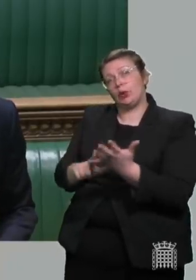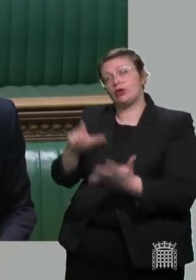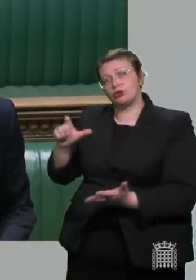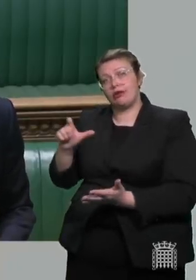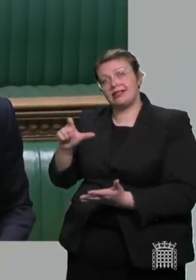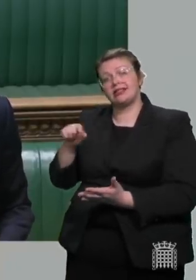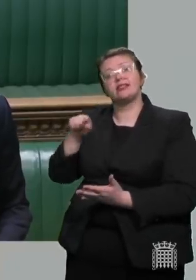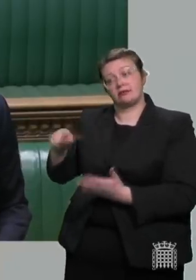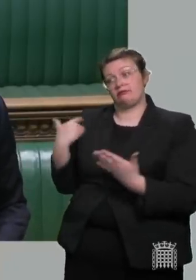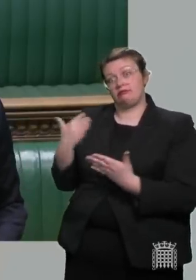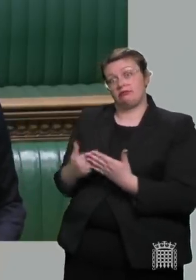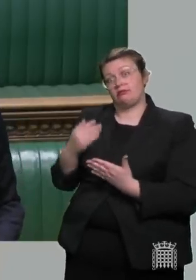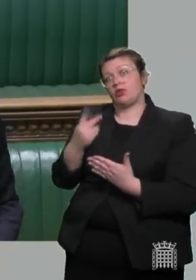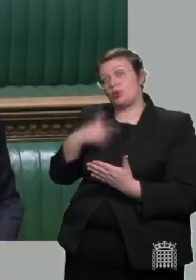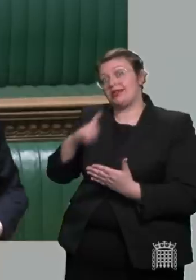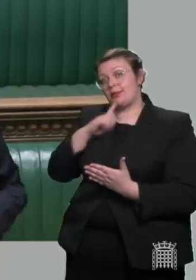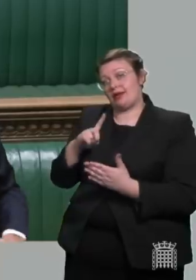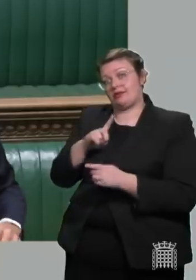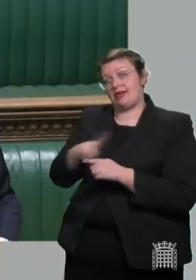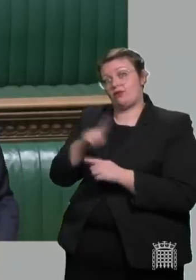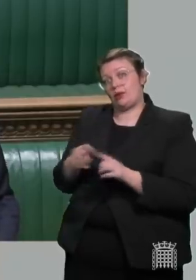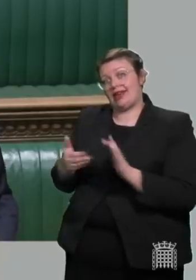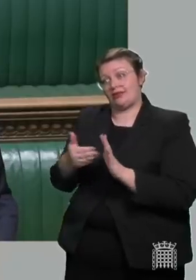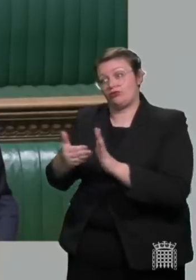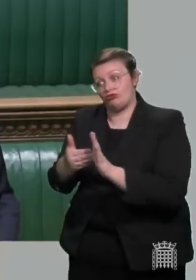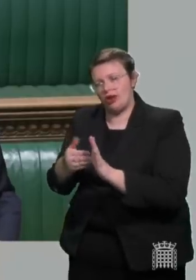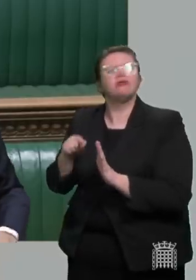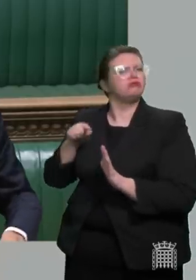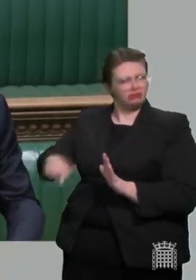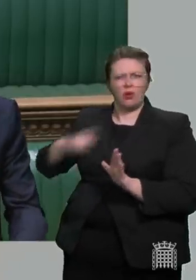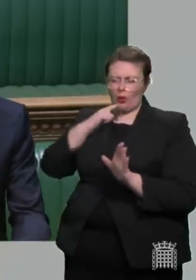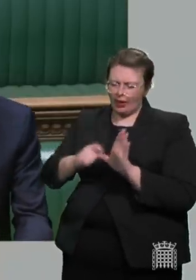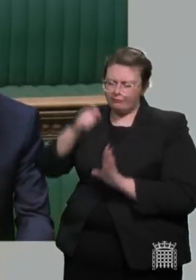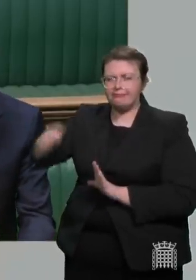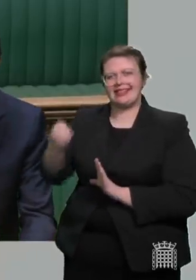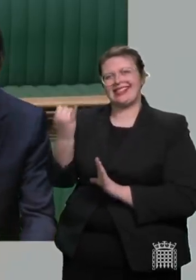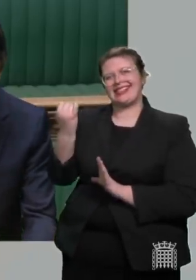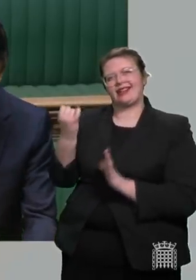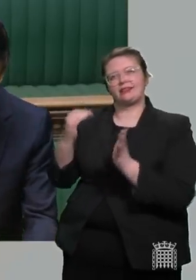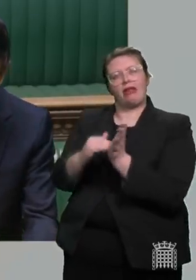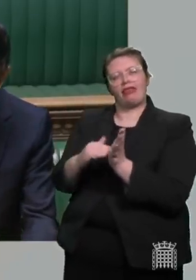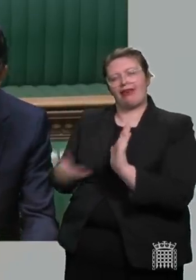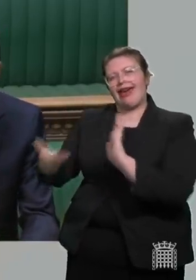a further six months, well beyond the end of this national lockdown. We will provide